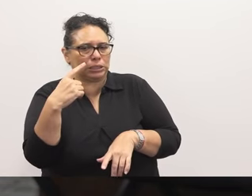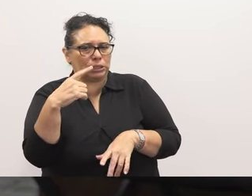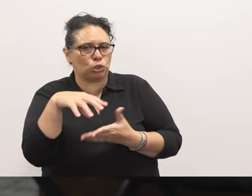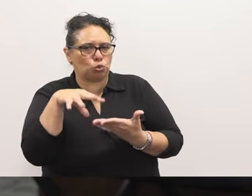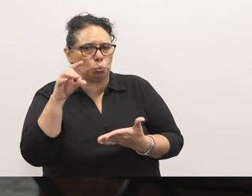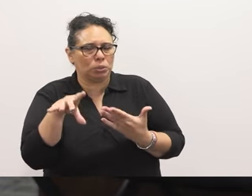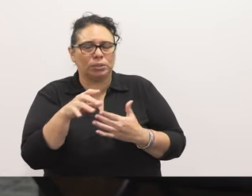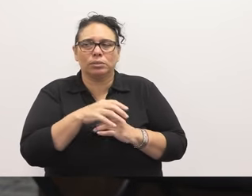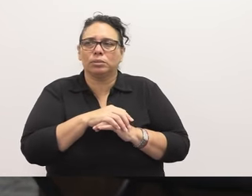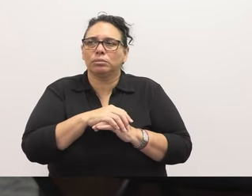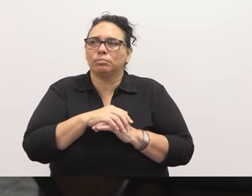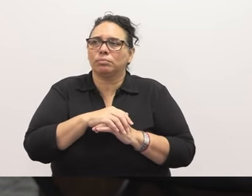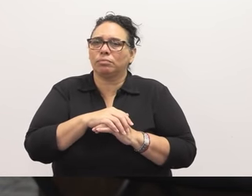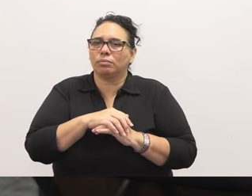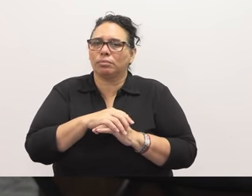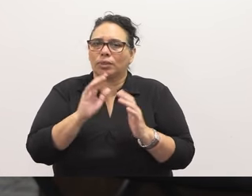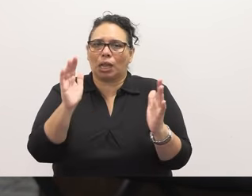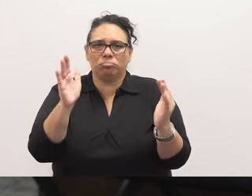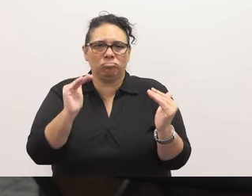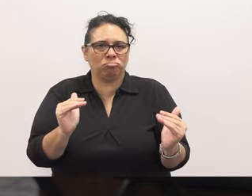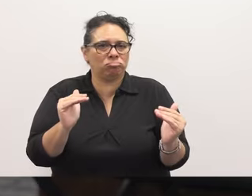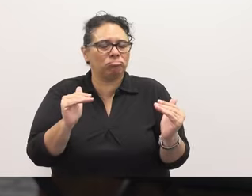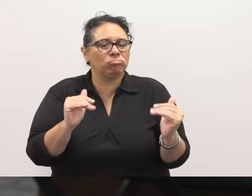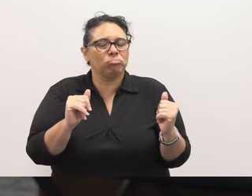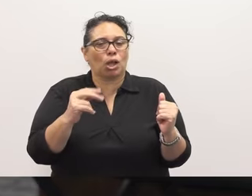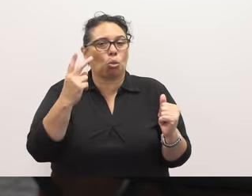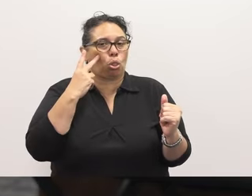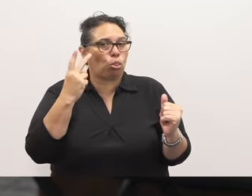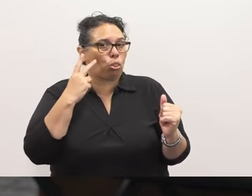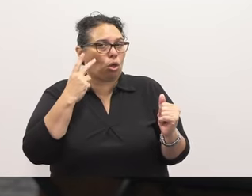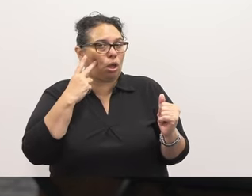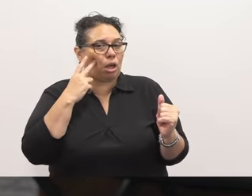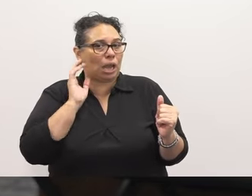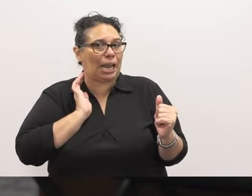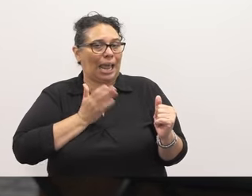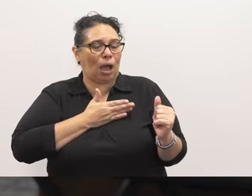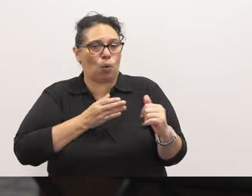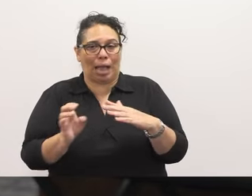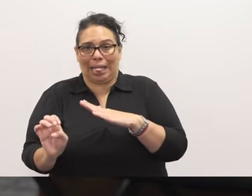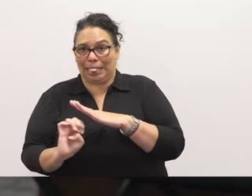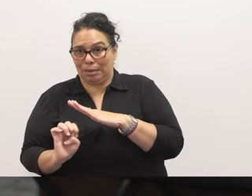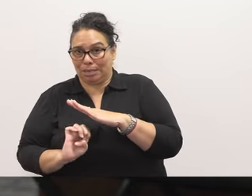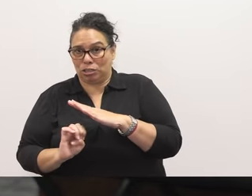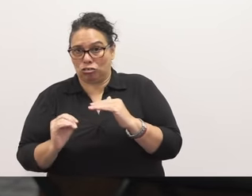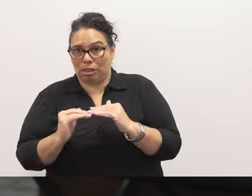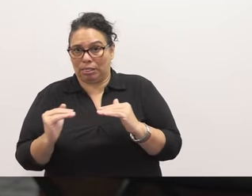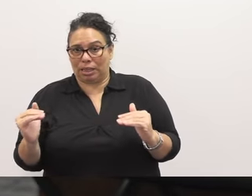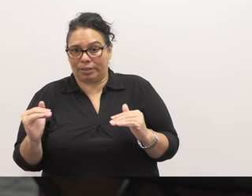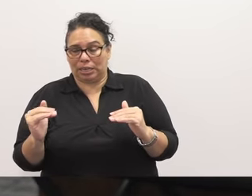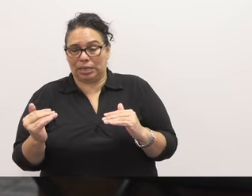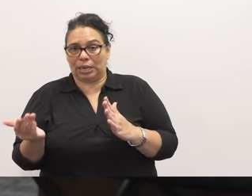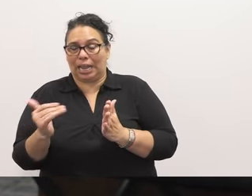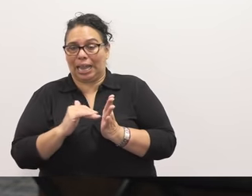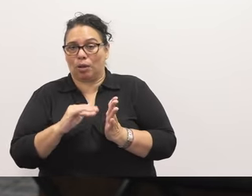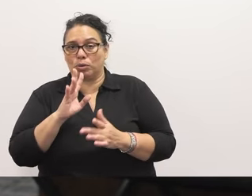Then you take a look at our elementary level where once again, we're talking about another outlier